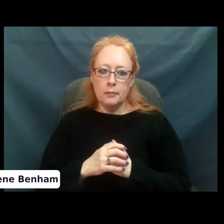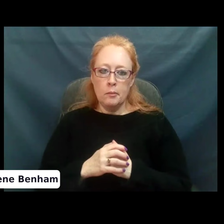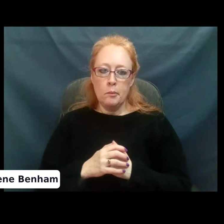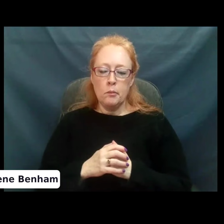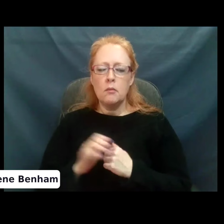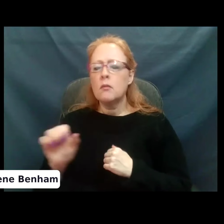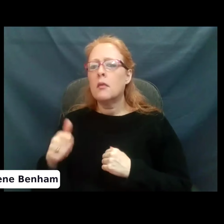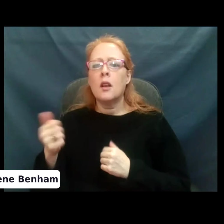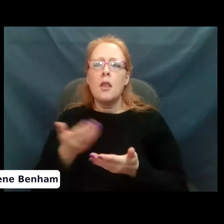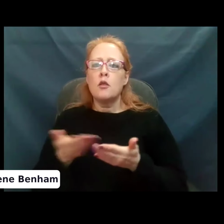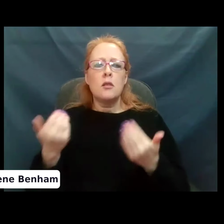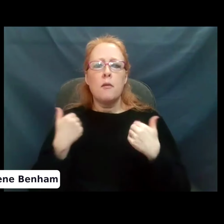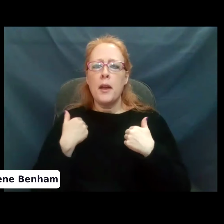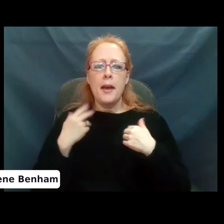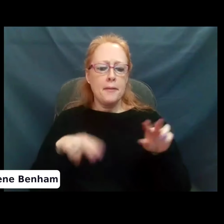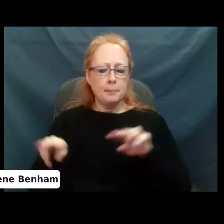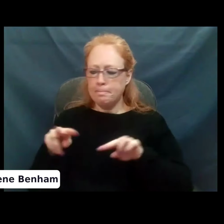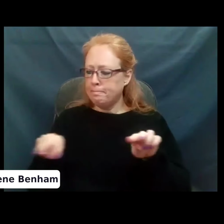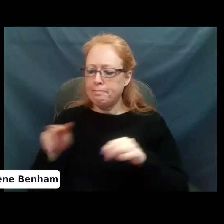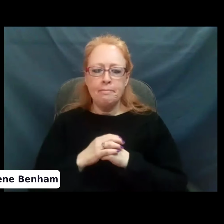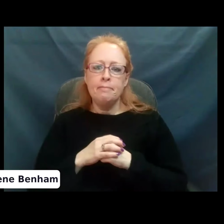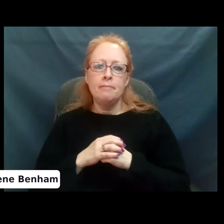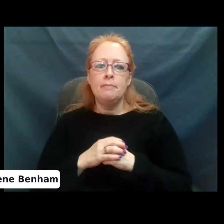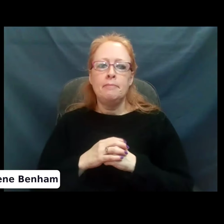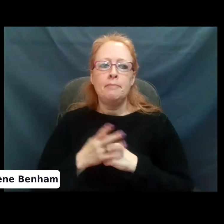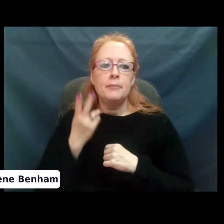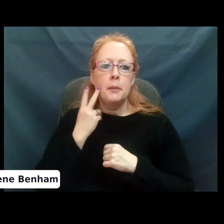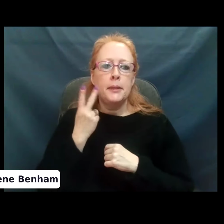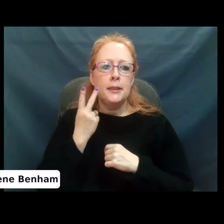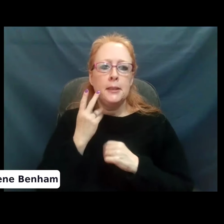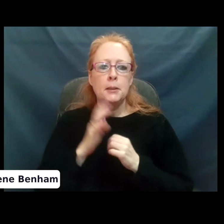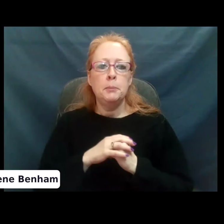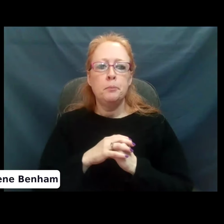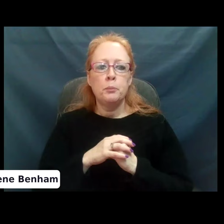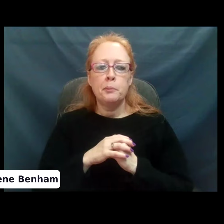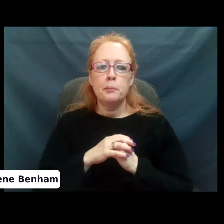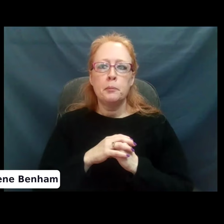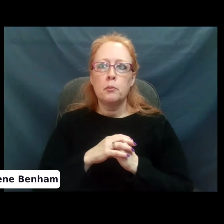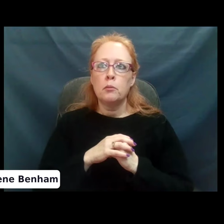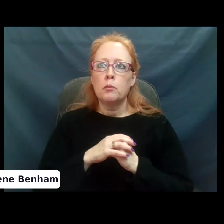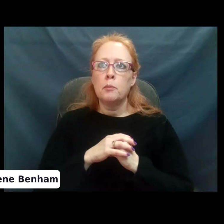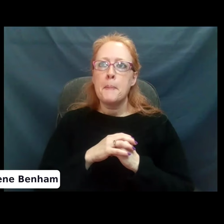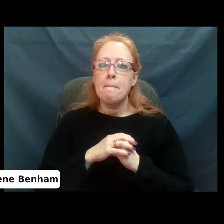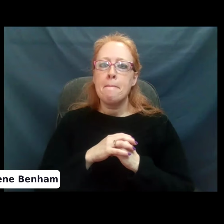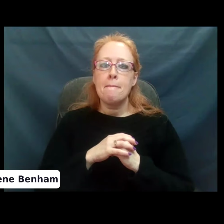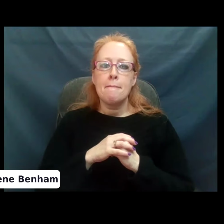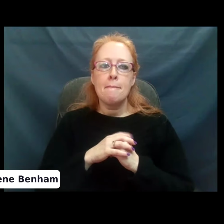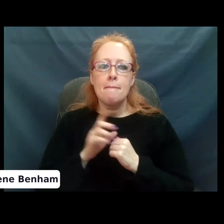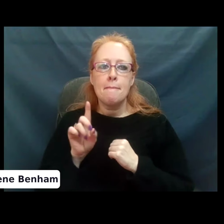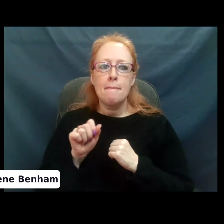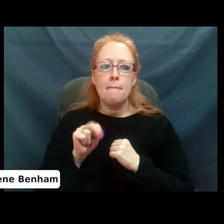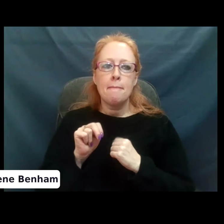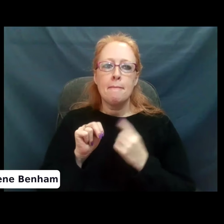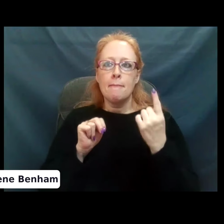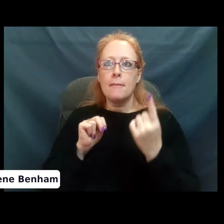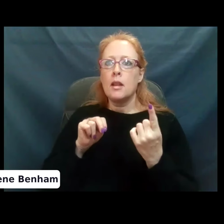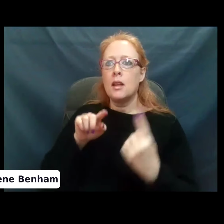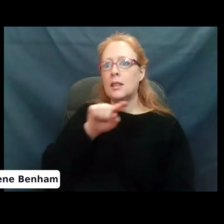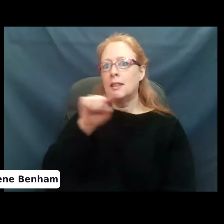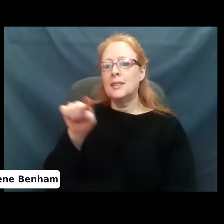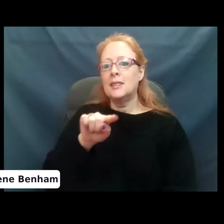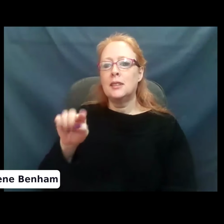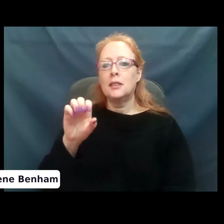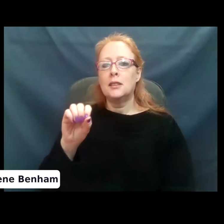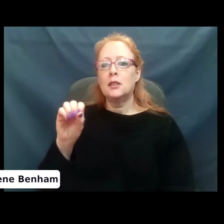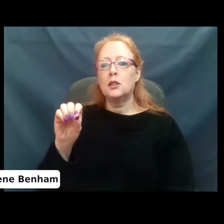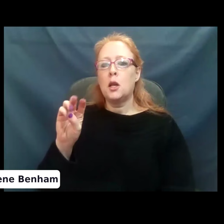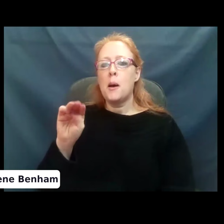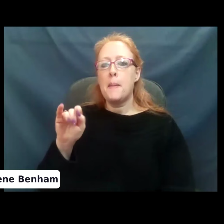And one of the things we've trying to get our innovation lab to buy some will smaller portable phone-size readers because that's great tool to have around that a lot of people can use.